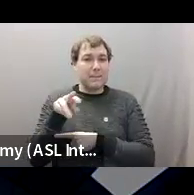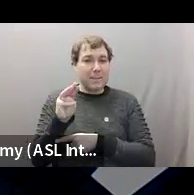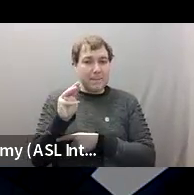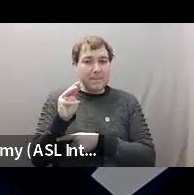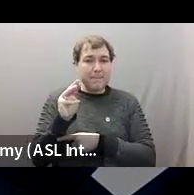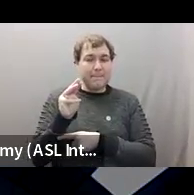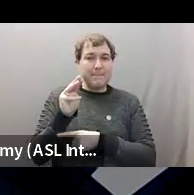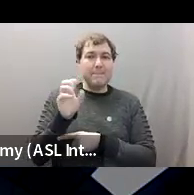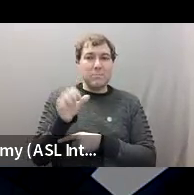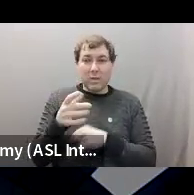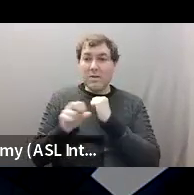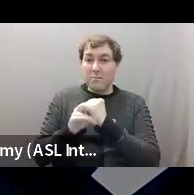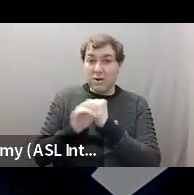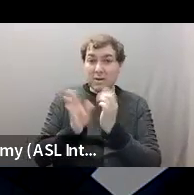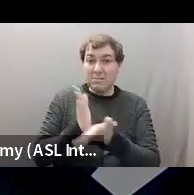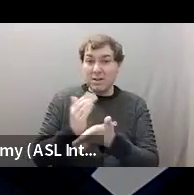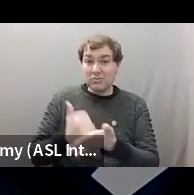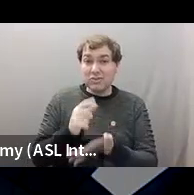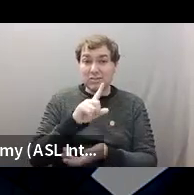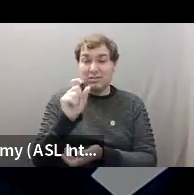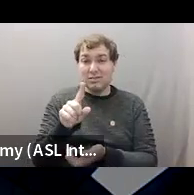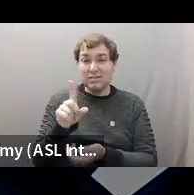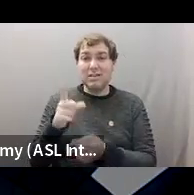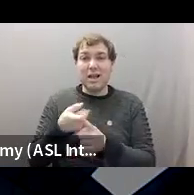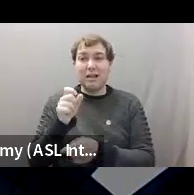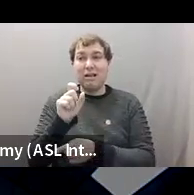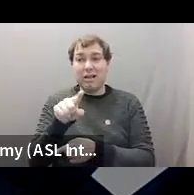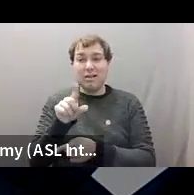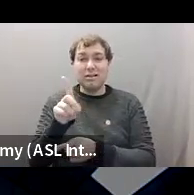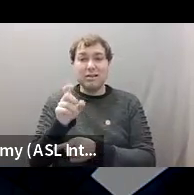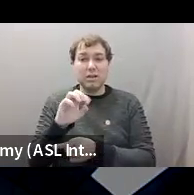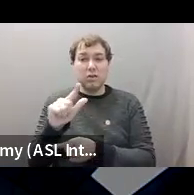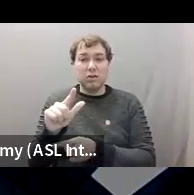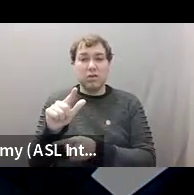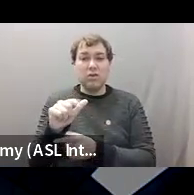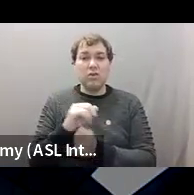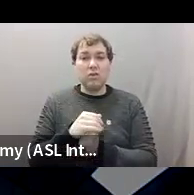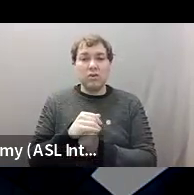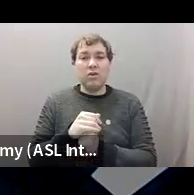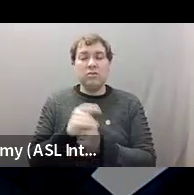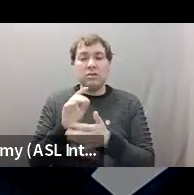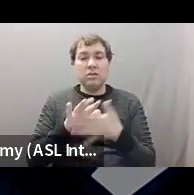Linda Pogue: Do you have marketing budgets? Asked Danielle. Linda Pogue: These are things that might be helpful.